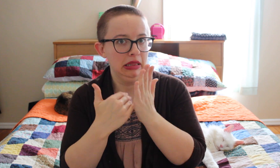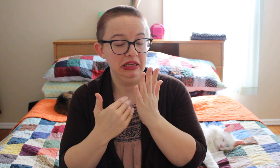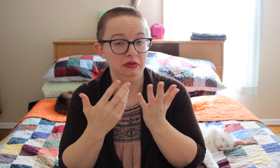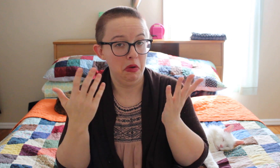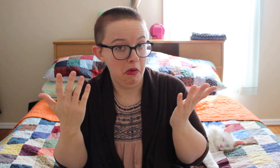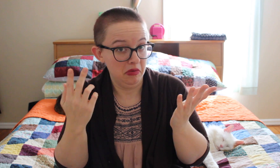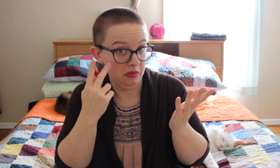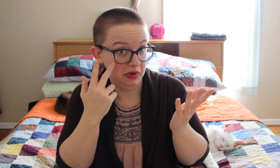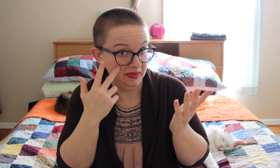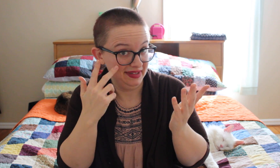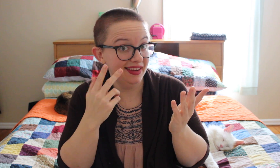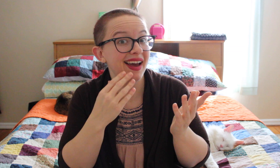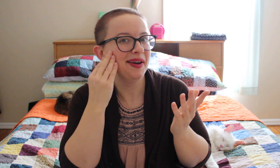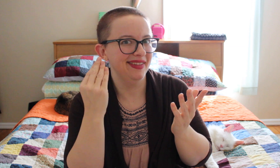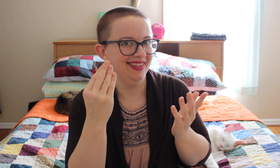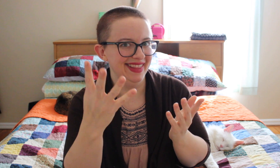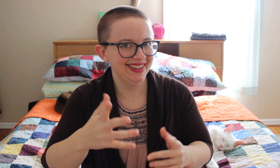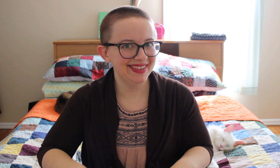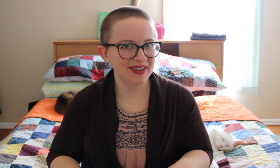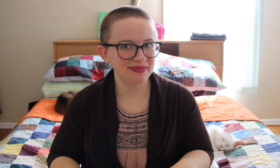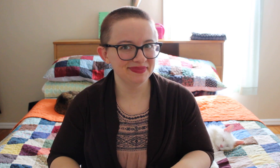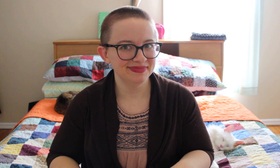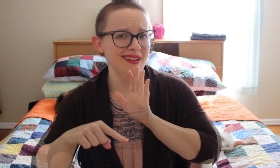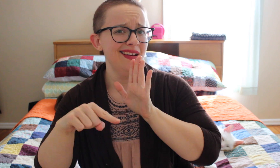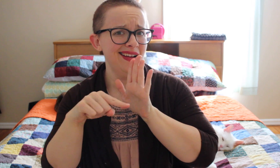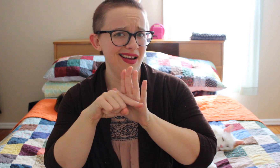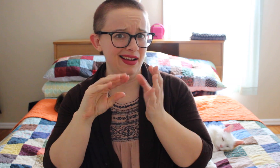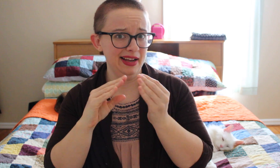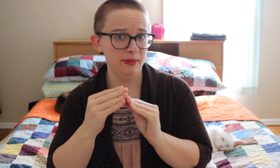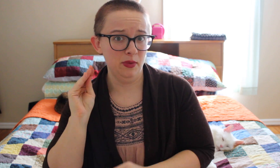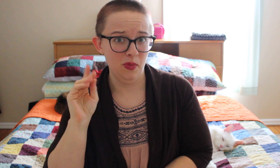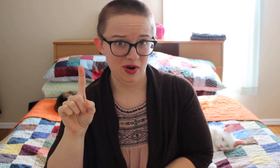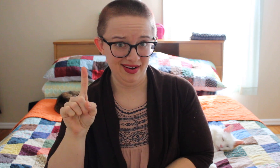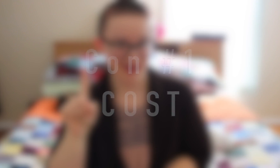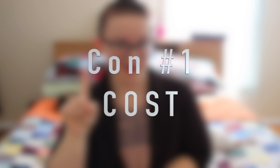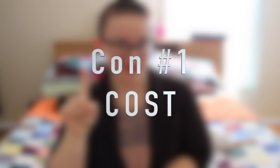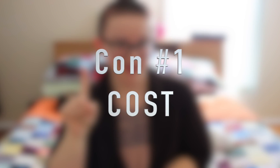I'm seen a lot of pro and con lists and it's been on there. So I will let you know. Okay, con number one...